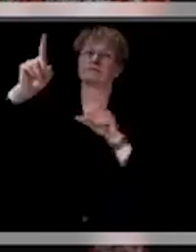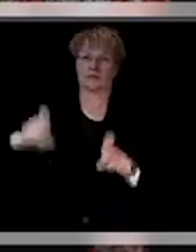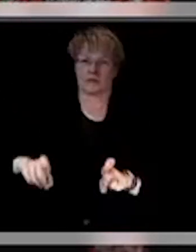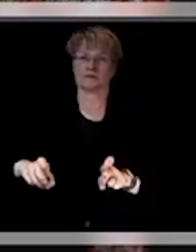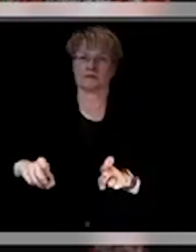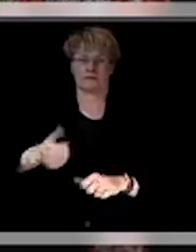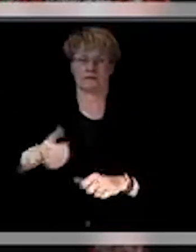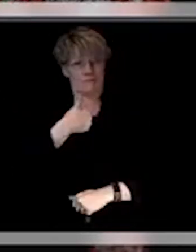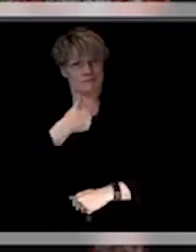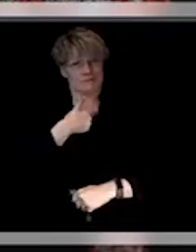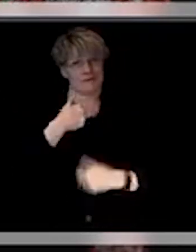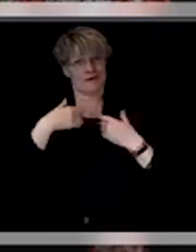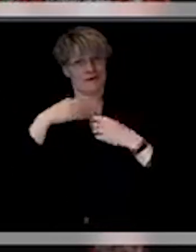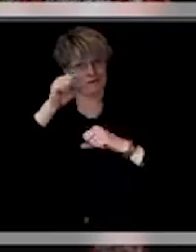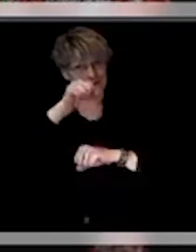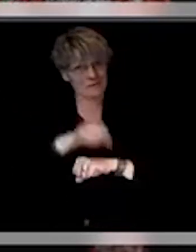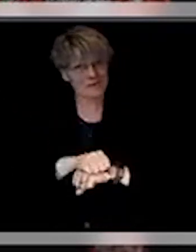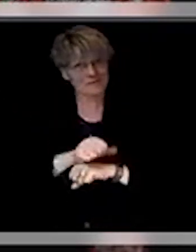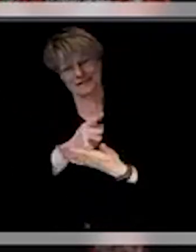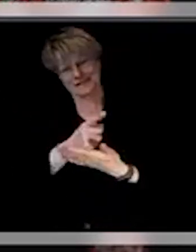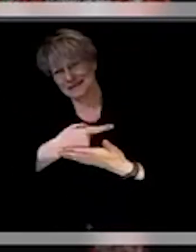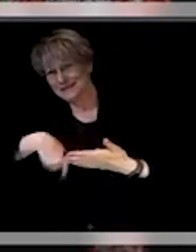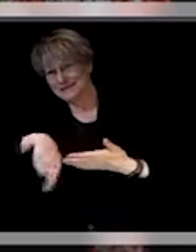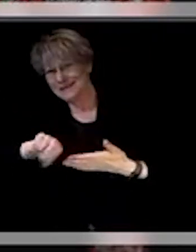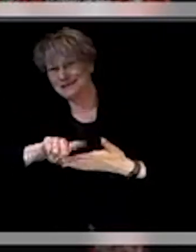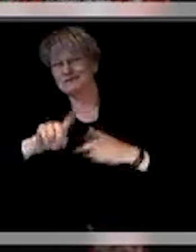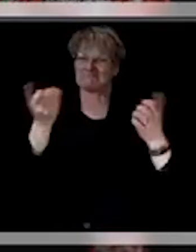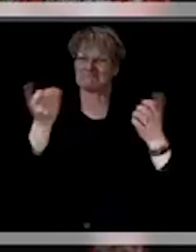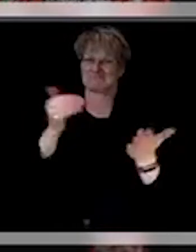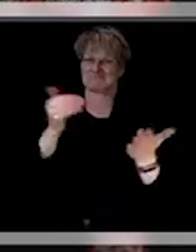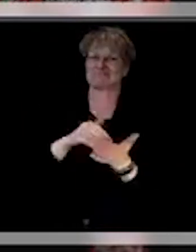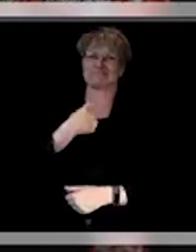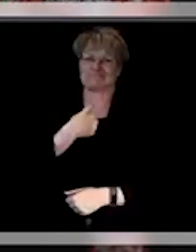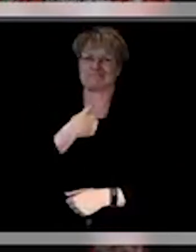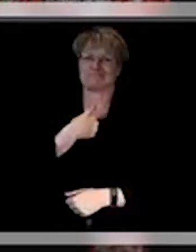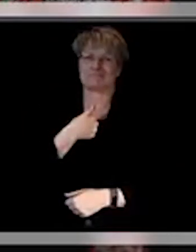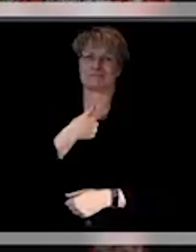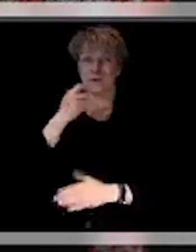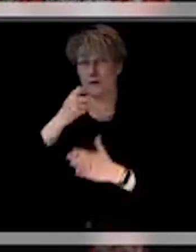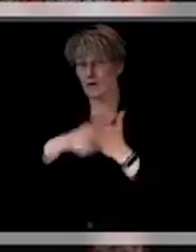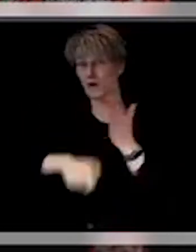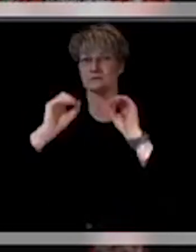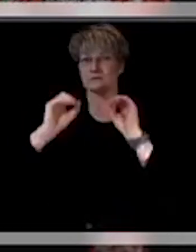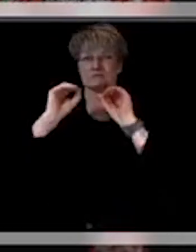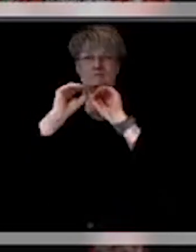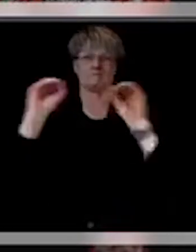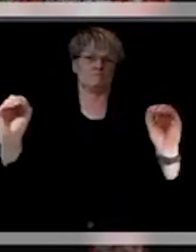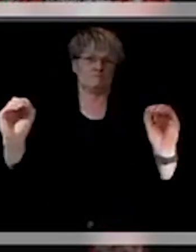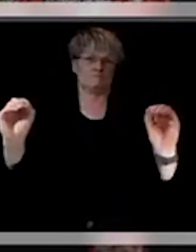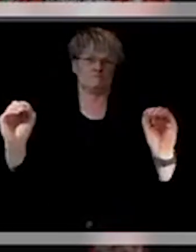for next week get tested again and it is no cost to the individual. There definitely is